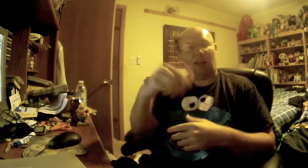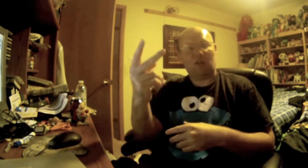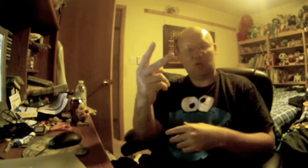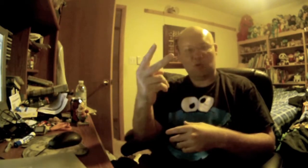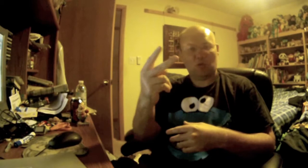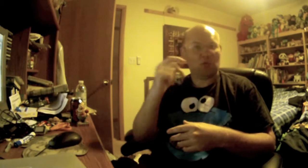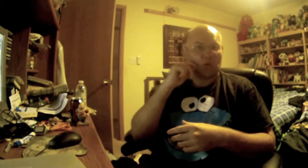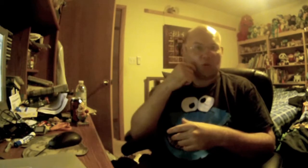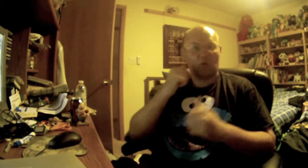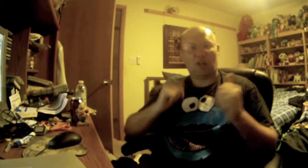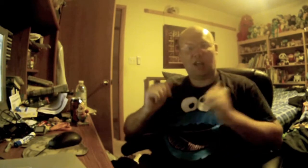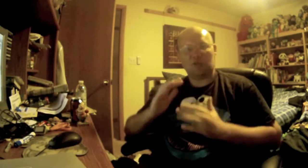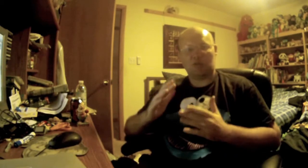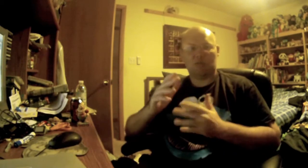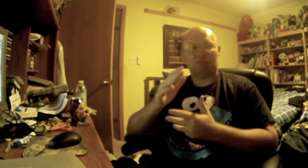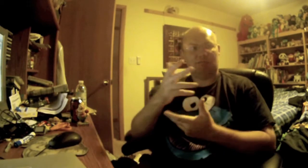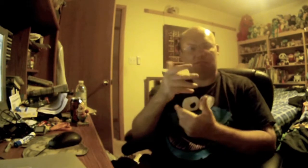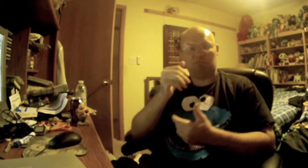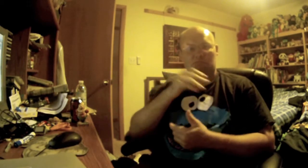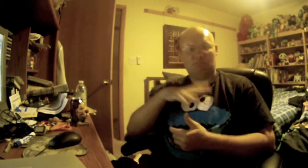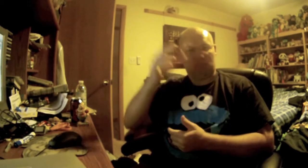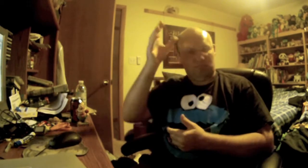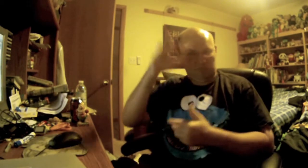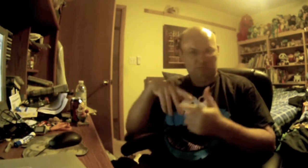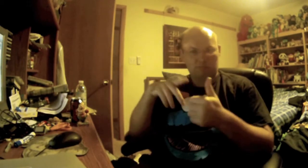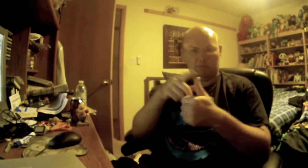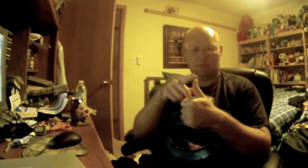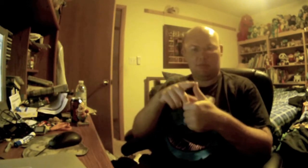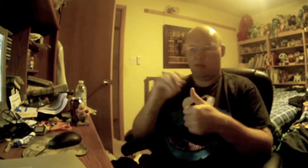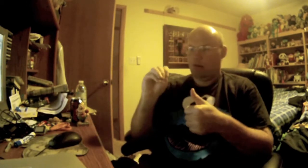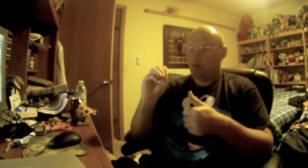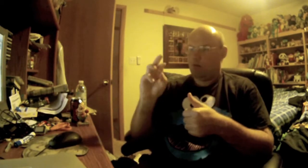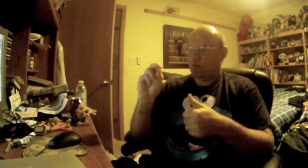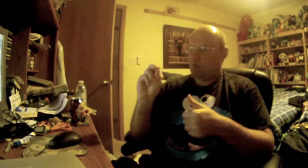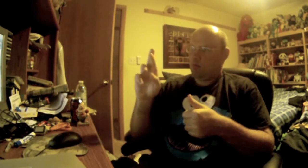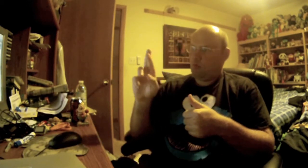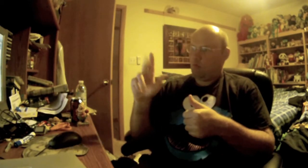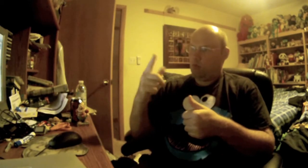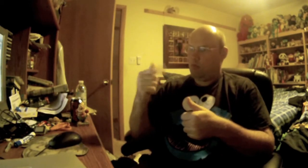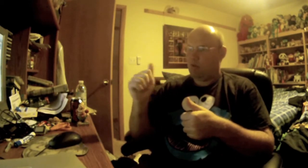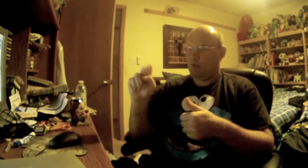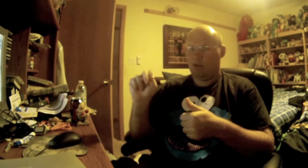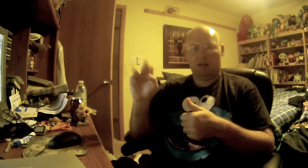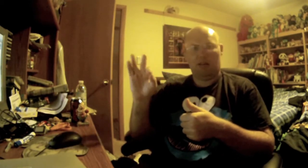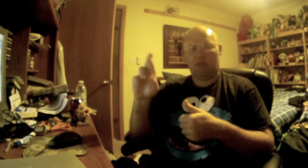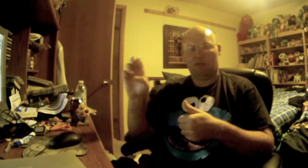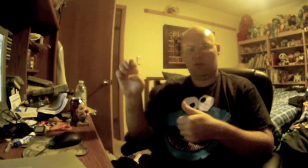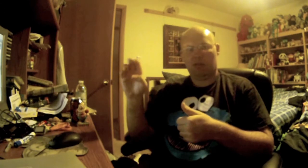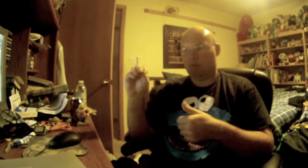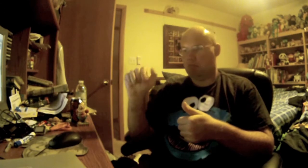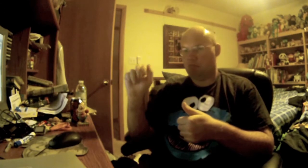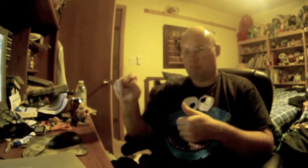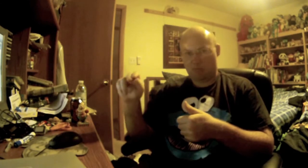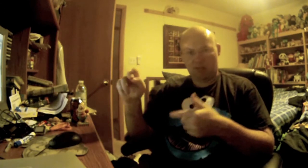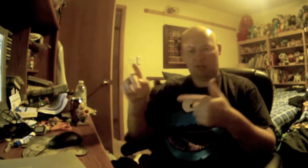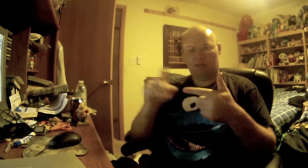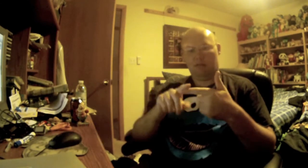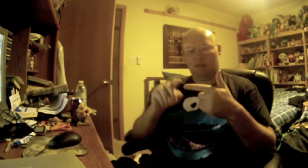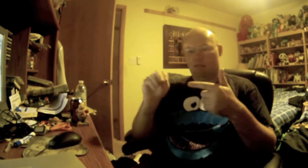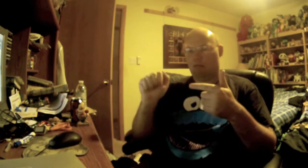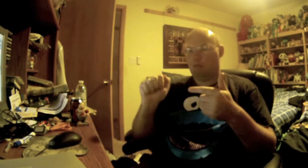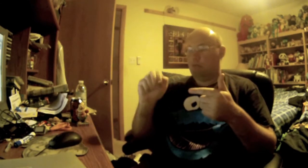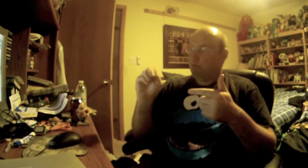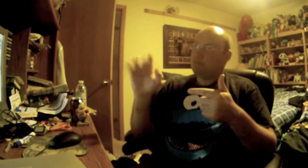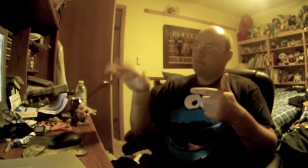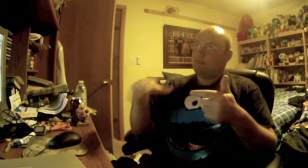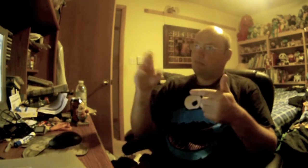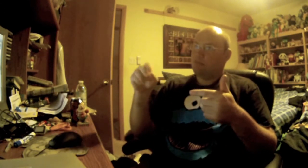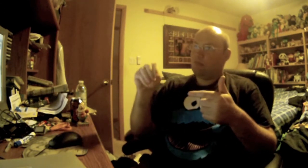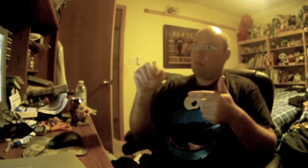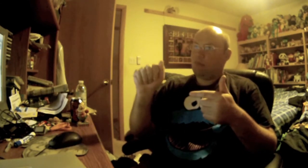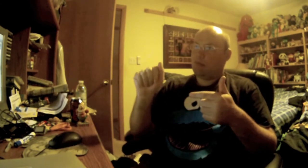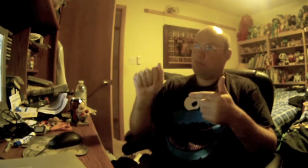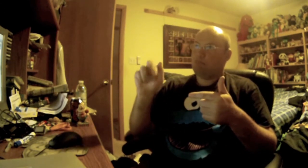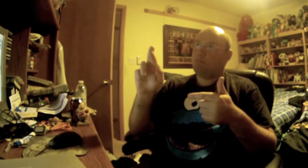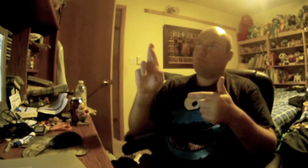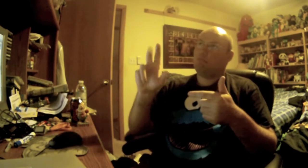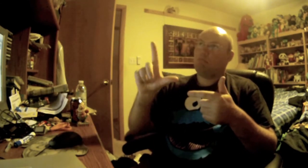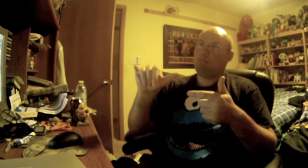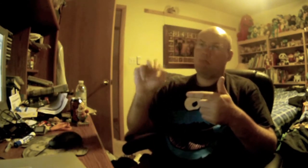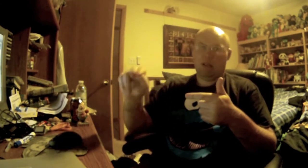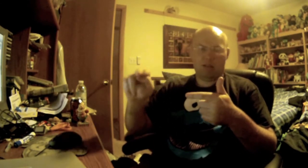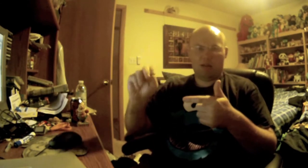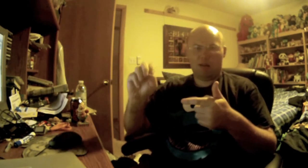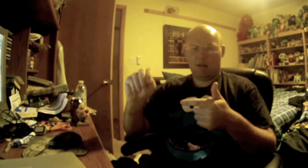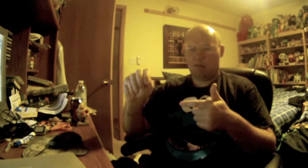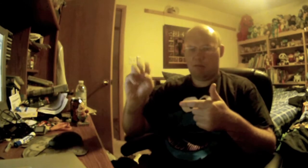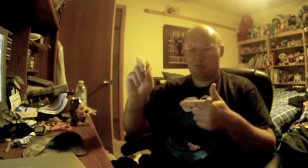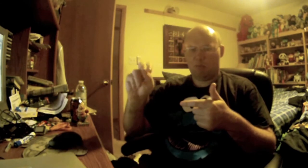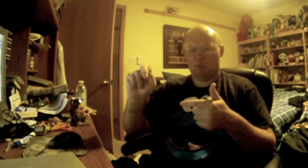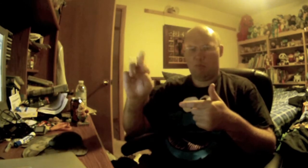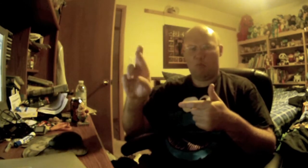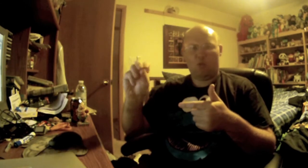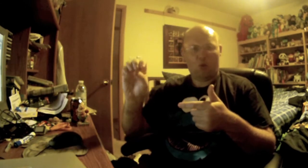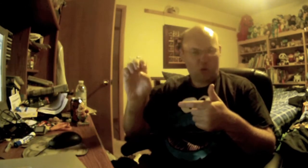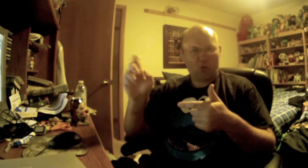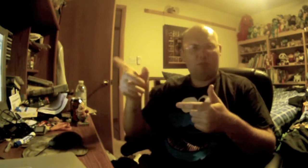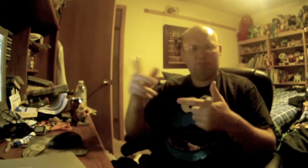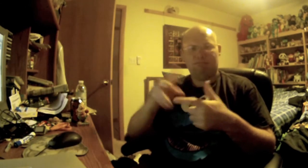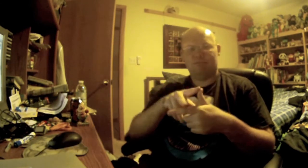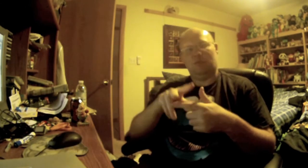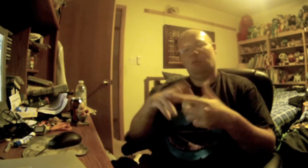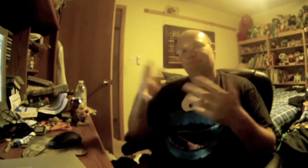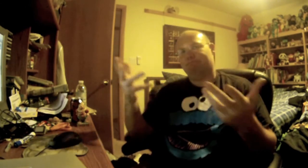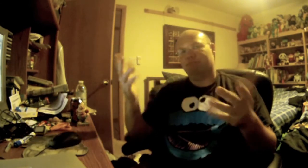Also an actor, Morgan Freeman, and actress, Marilyn Monroe, has a birthday on June 1st.